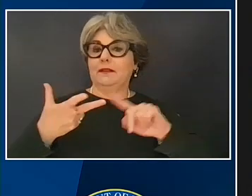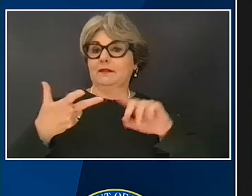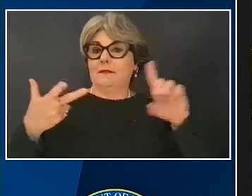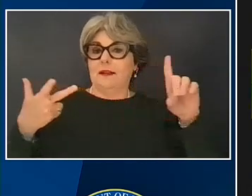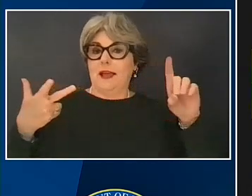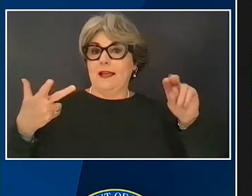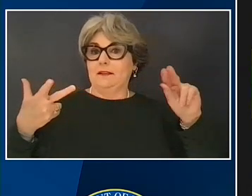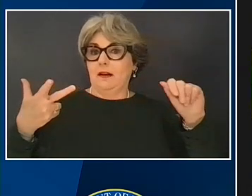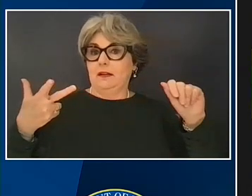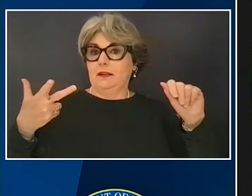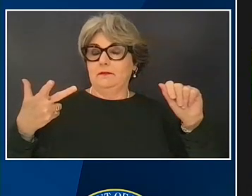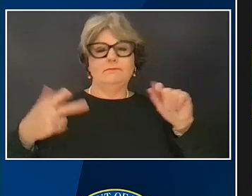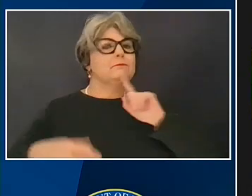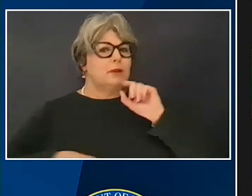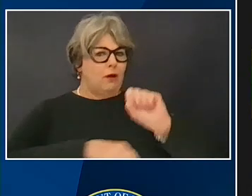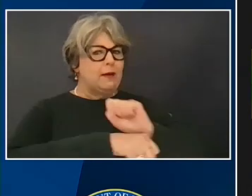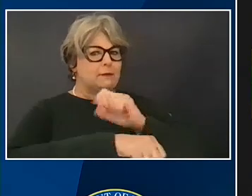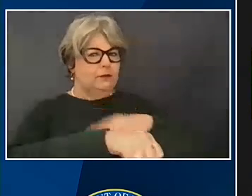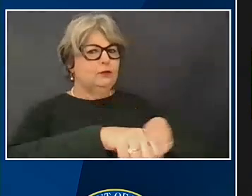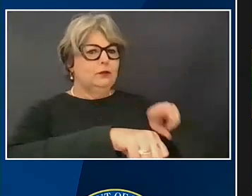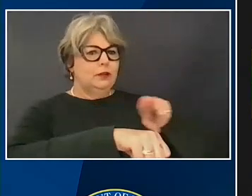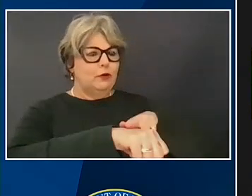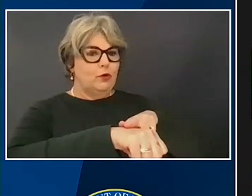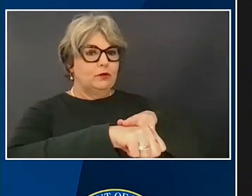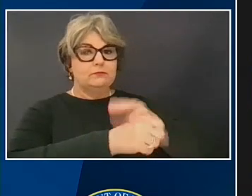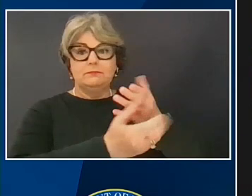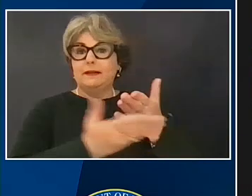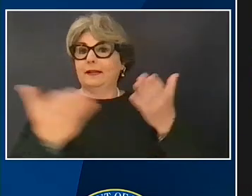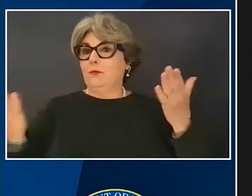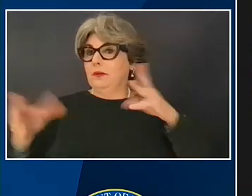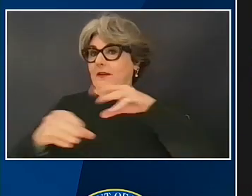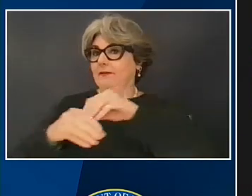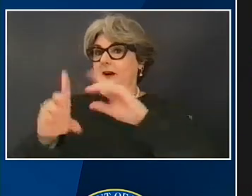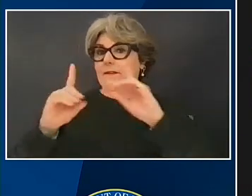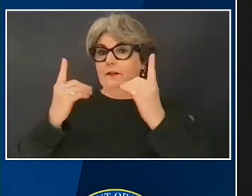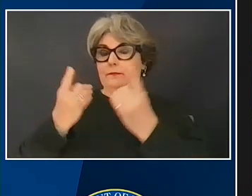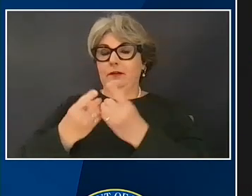Absolutely. Of course. Okay. Anyone else in the Department besides those three?